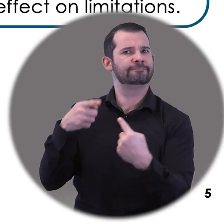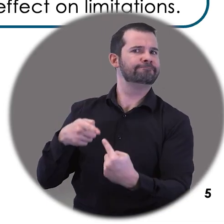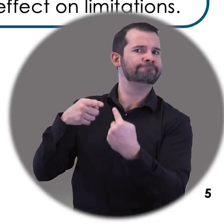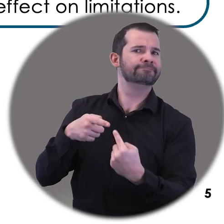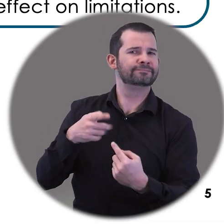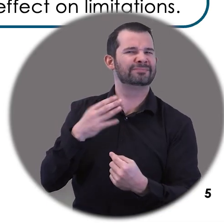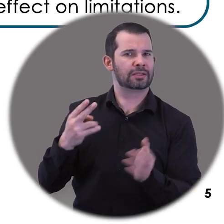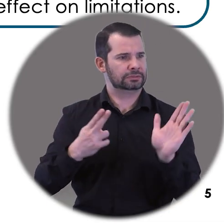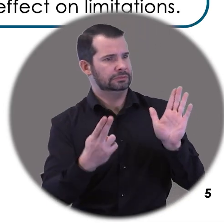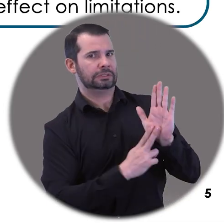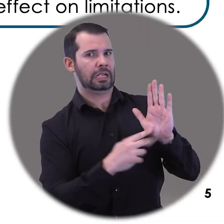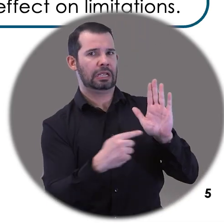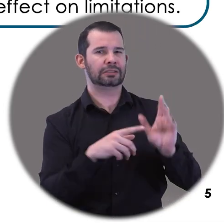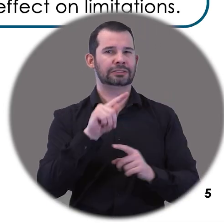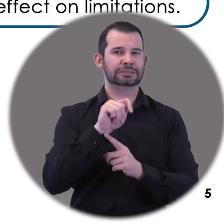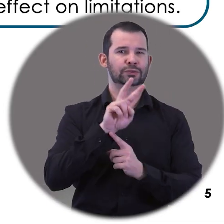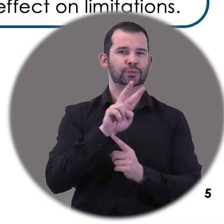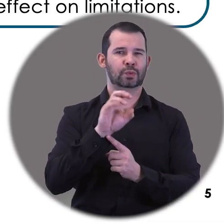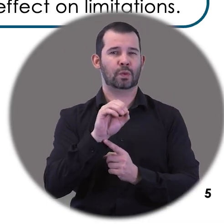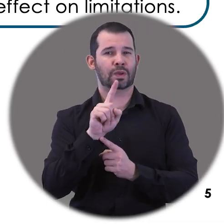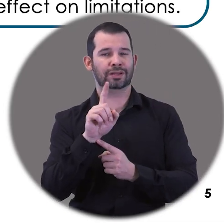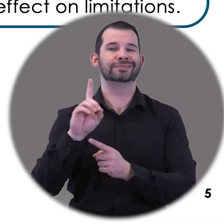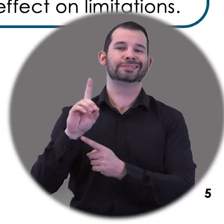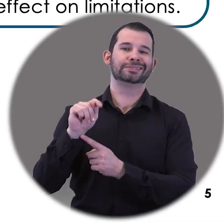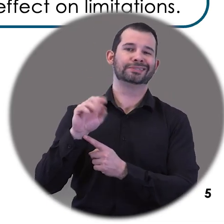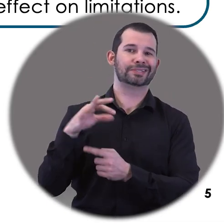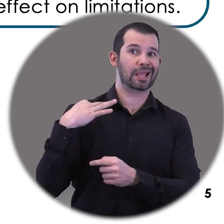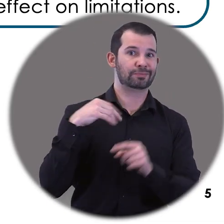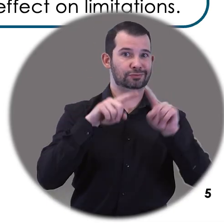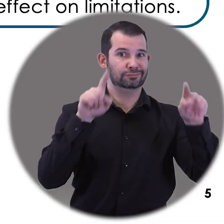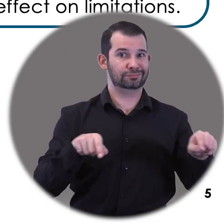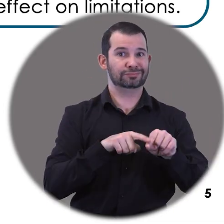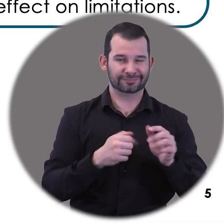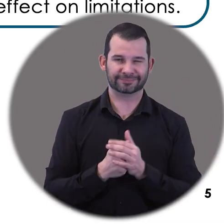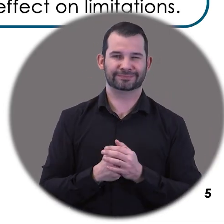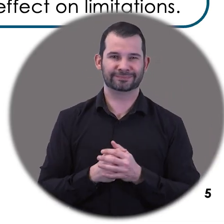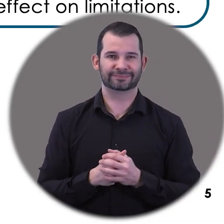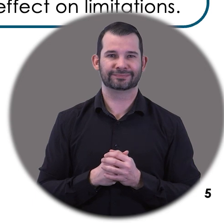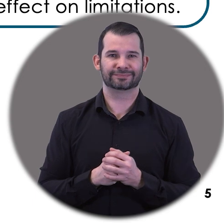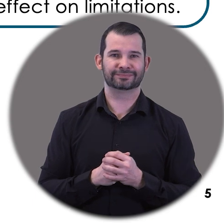and sign the T2201 DTC application.